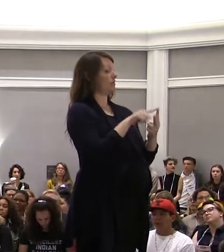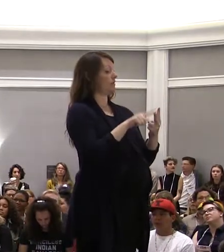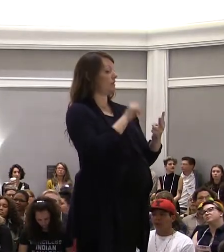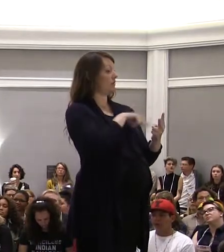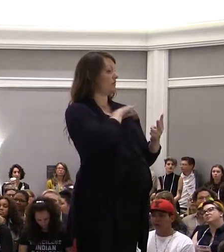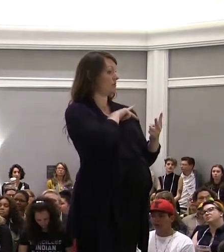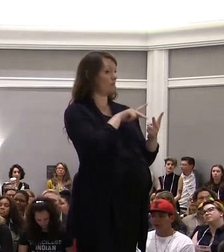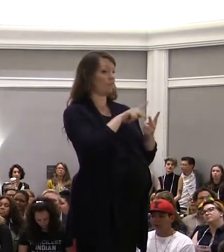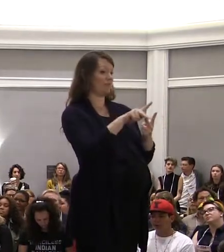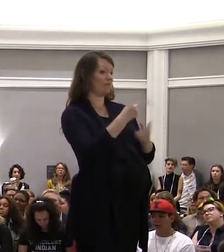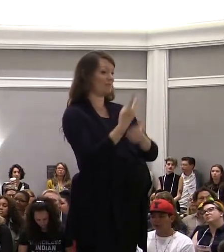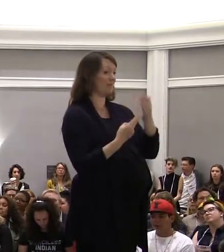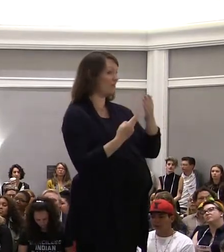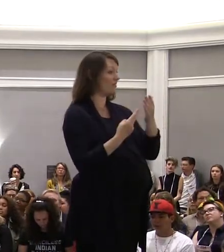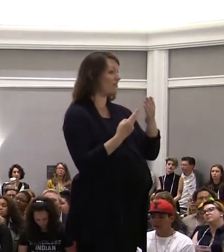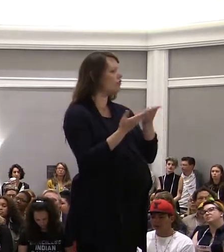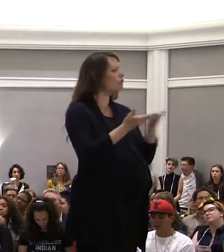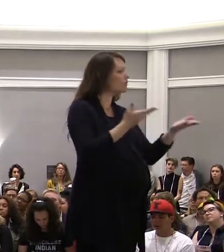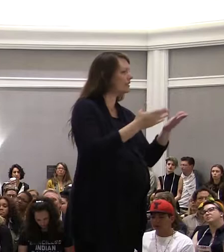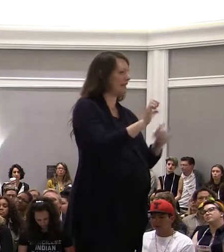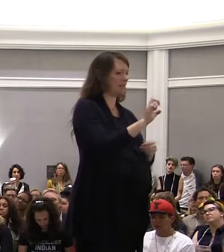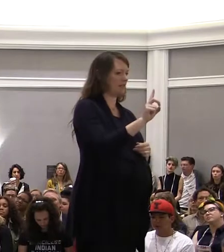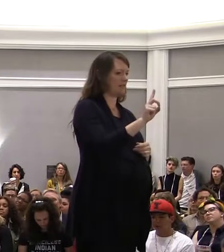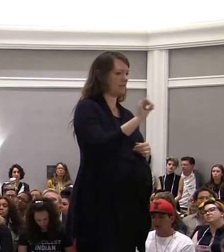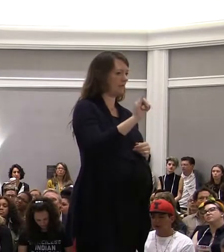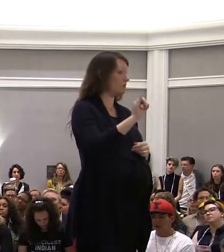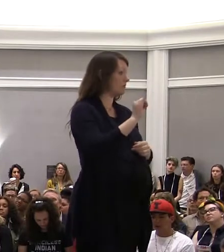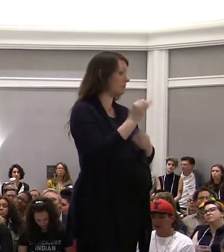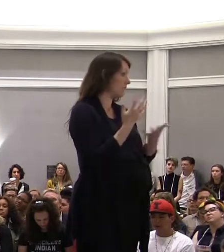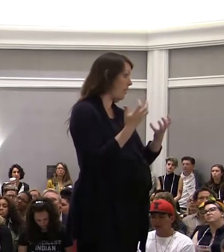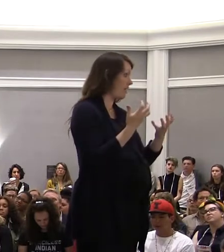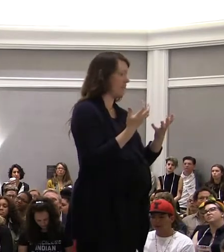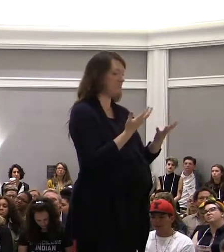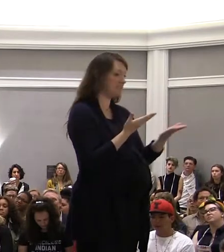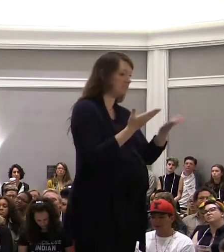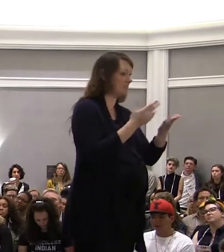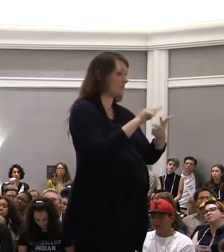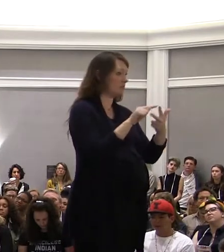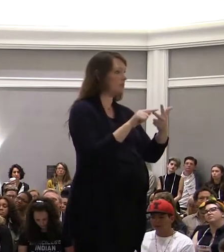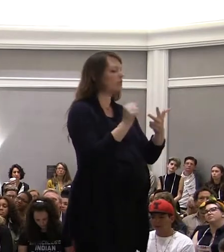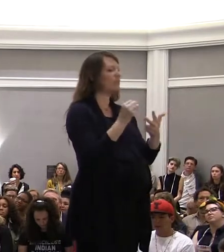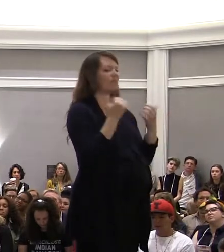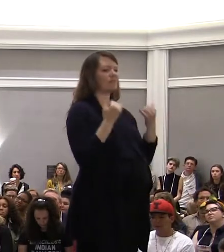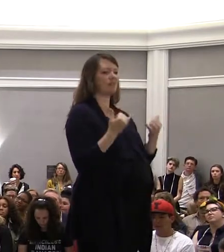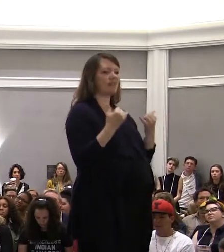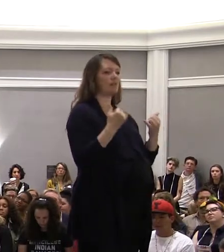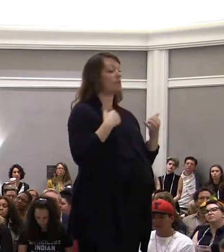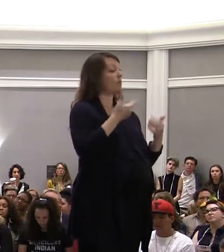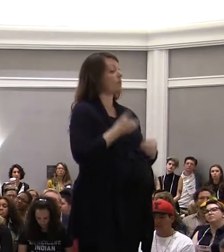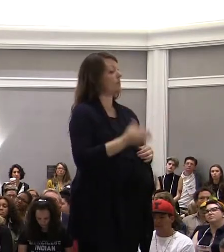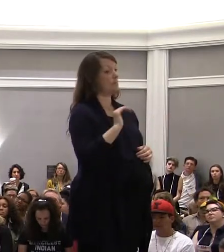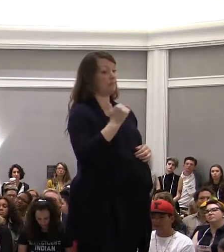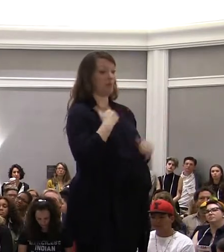in service of equity, diversity and inclusion. So to talk us through a little bit more of that, we'd like to welcome our colleagues and teammates,